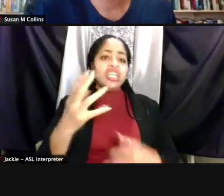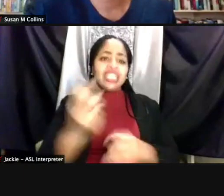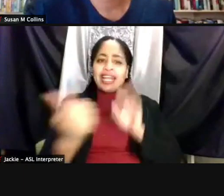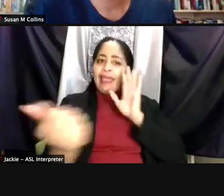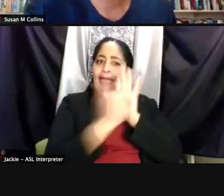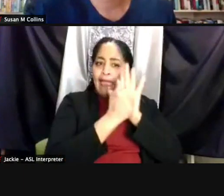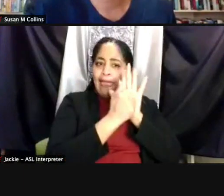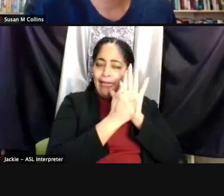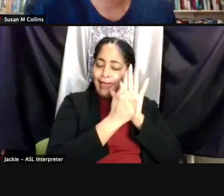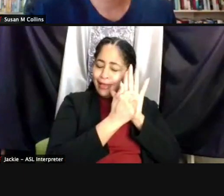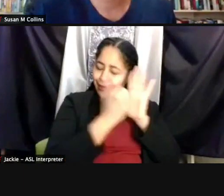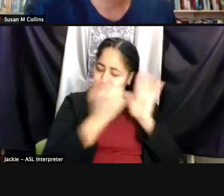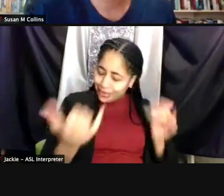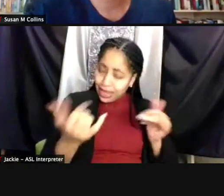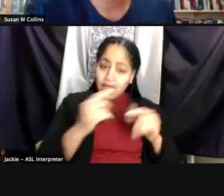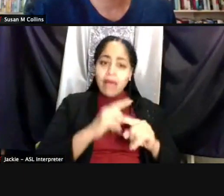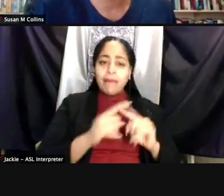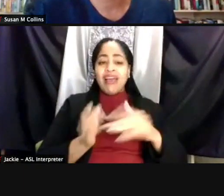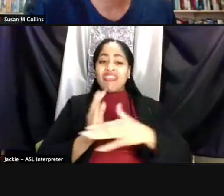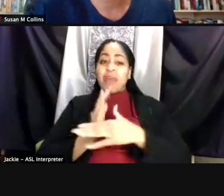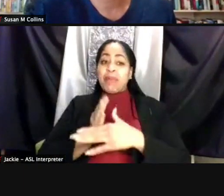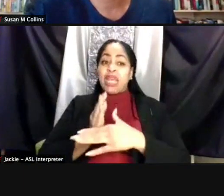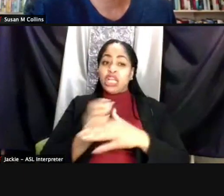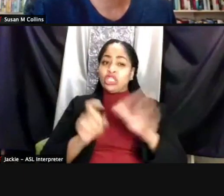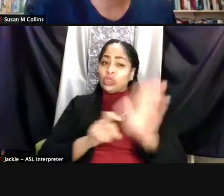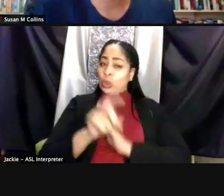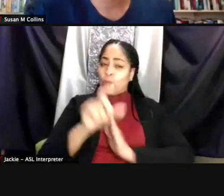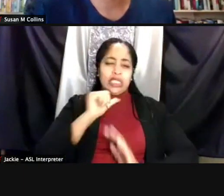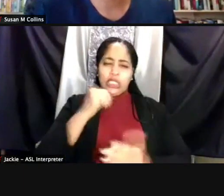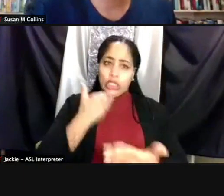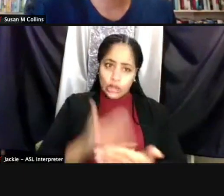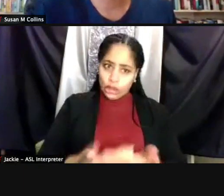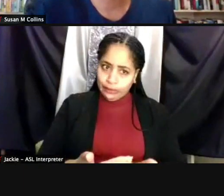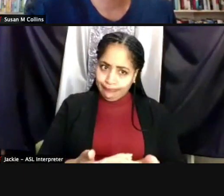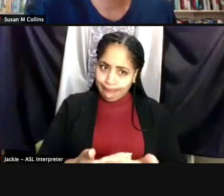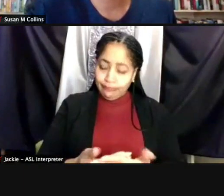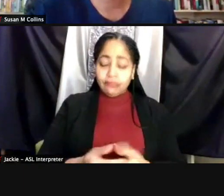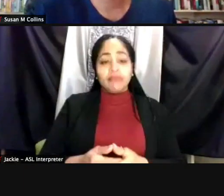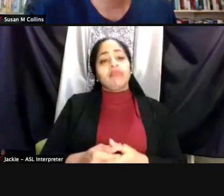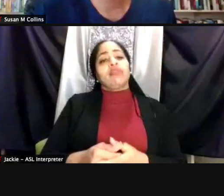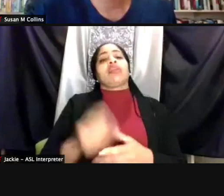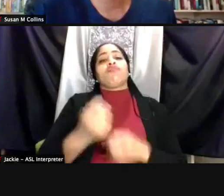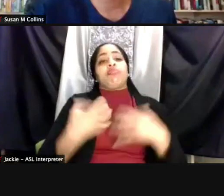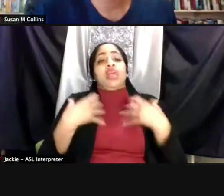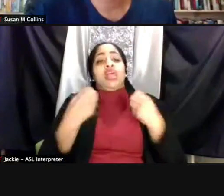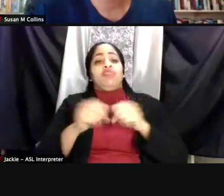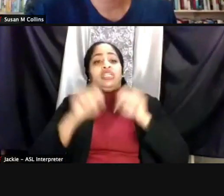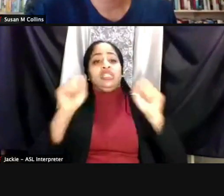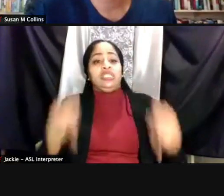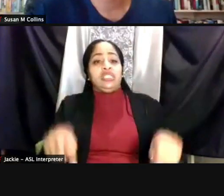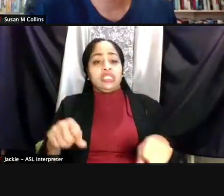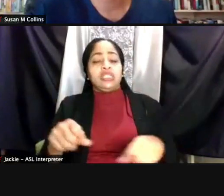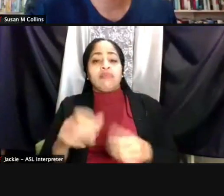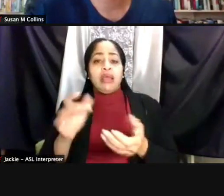but the median score is not very good. From the health system standpoint Michigan Medicine is full,